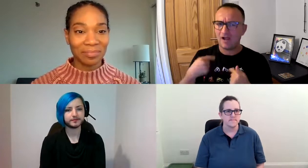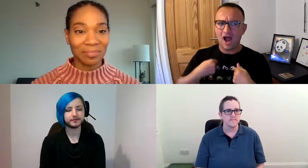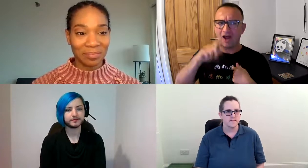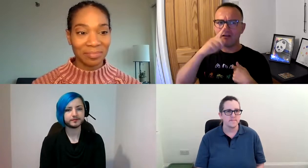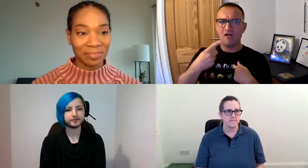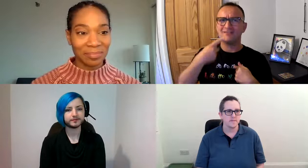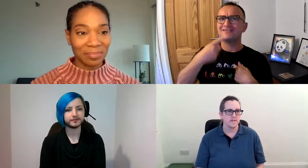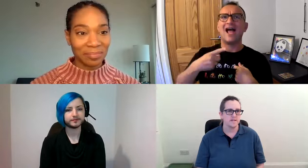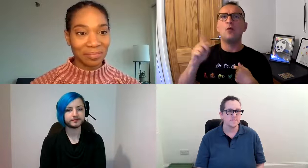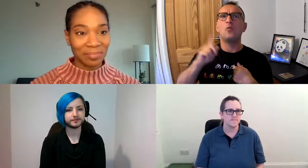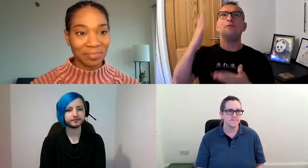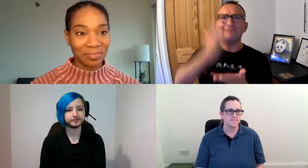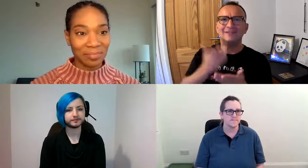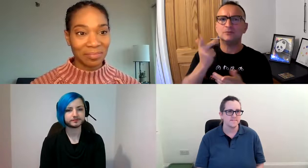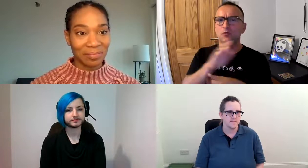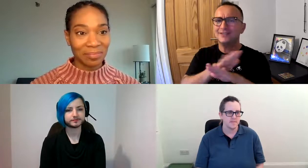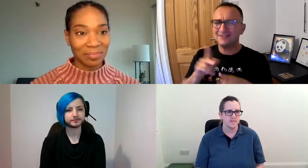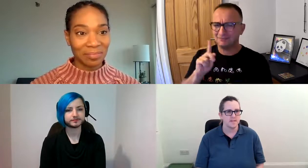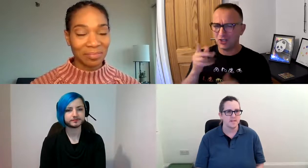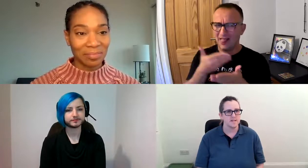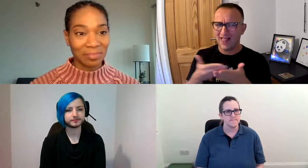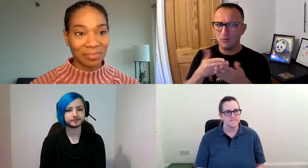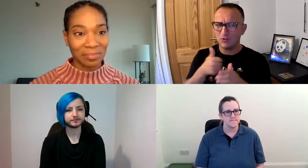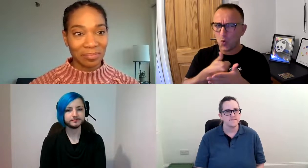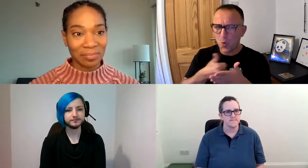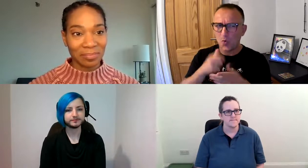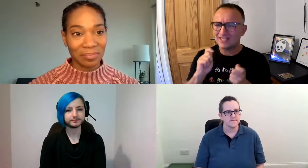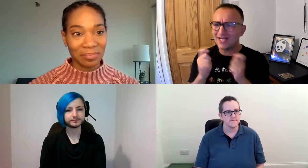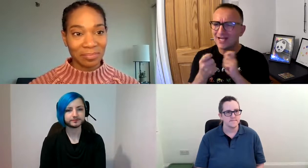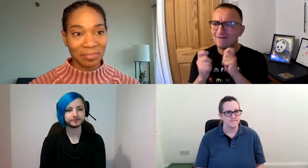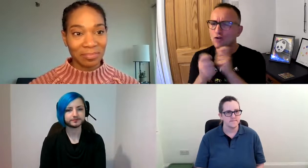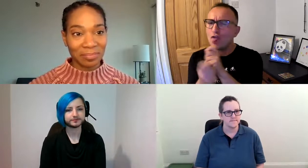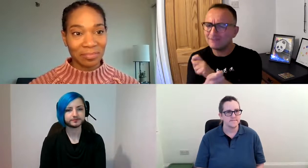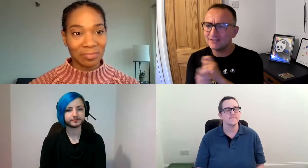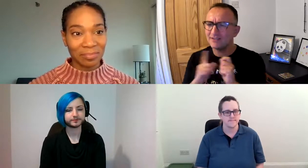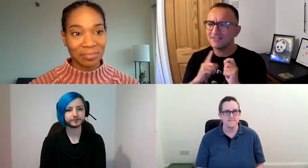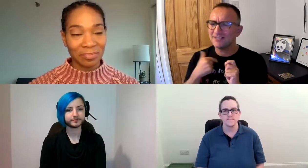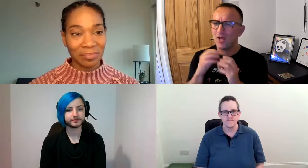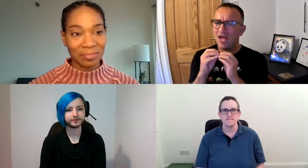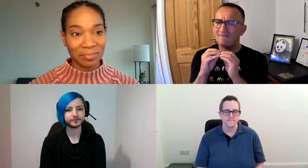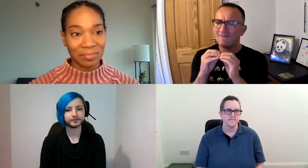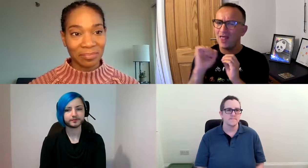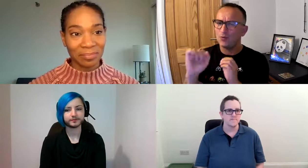and changes and its valuable for us_to have these discussions and consider different people's